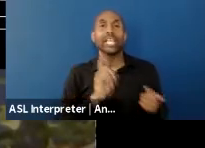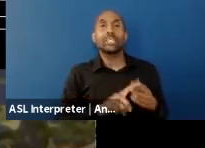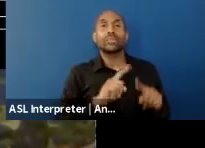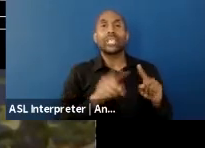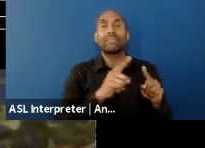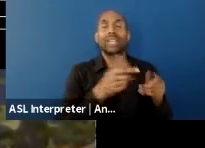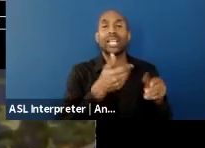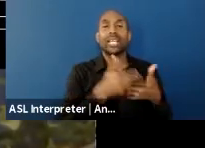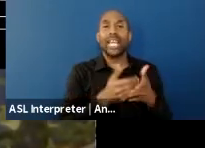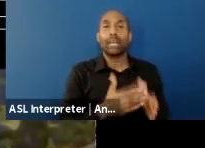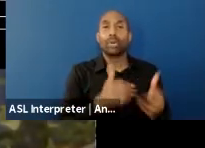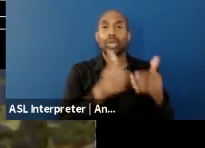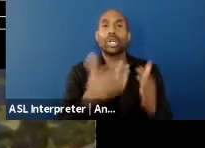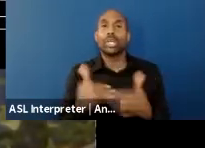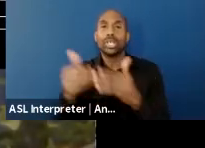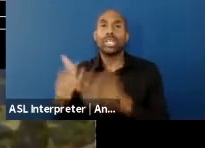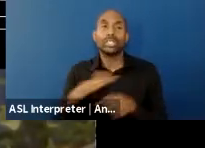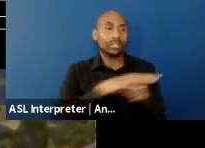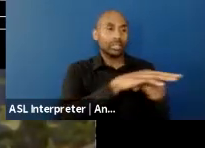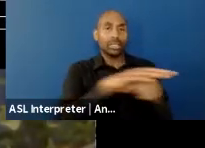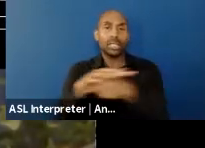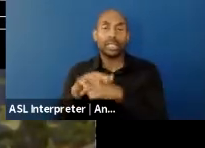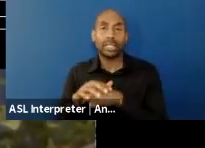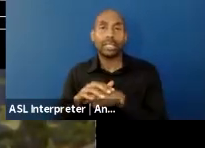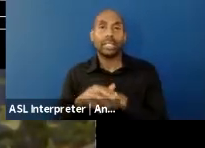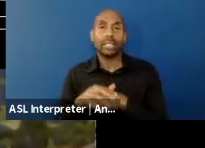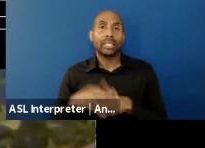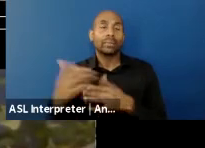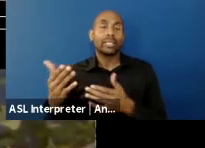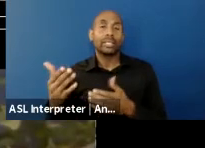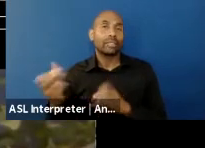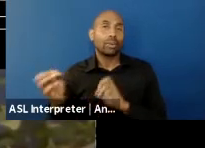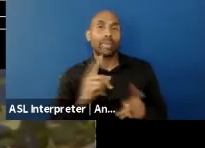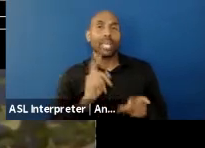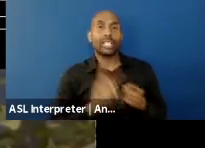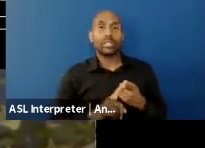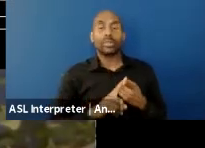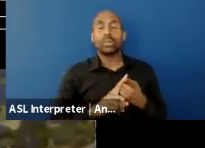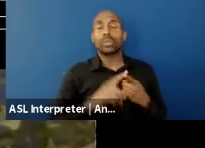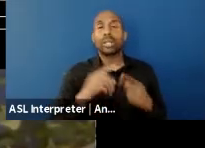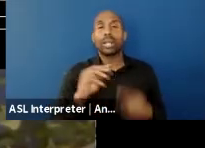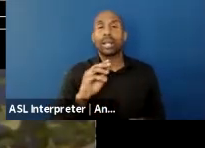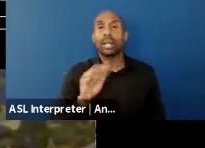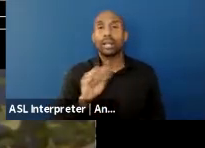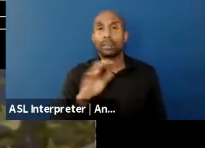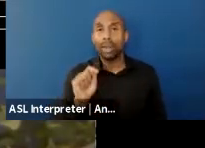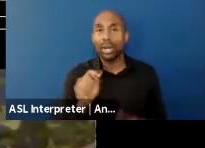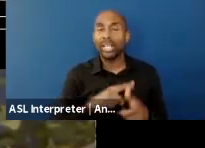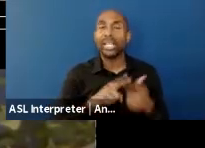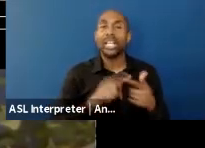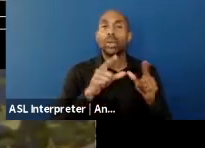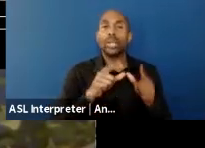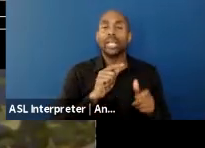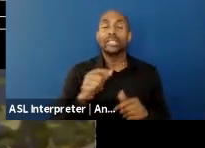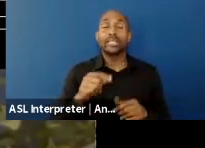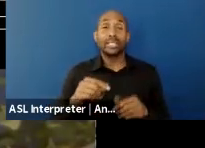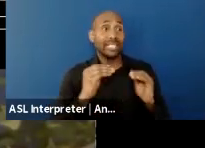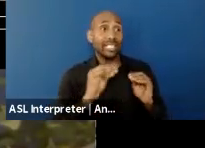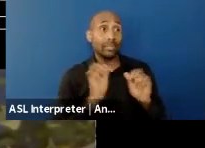Would take it and teach people how to cook their food.